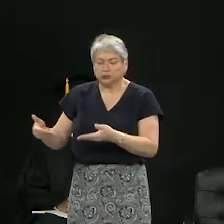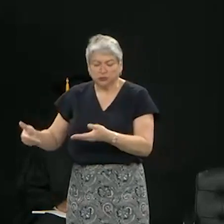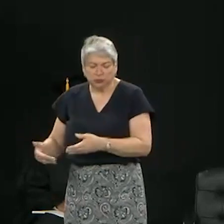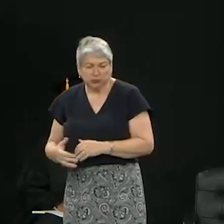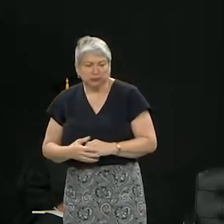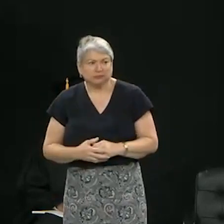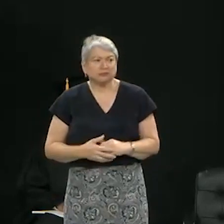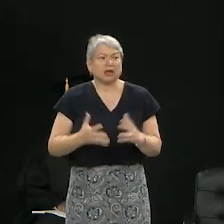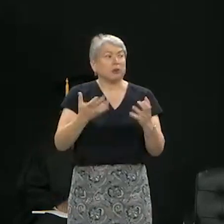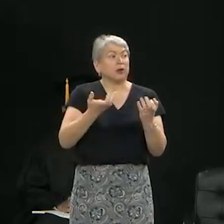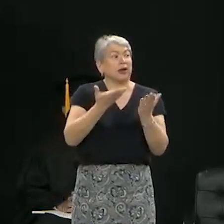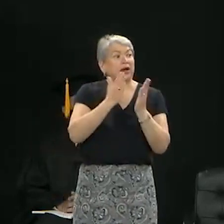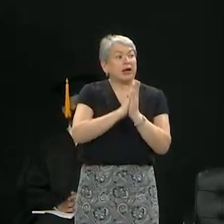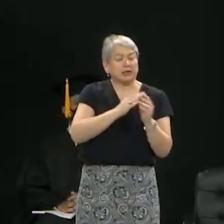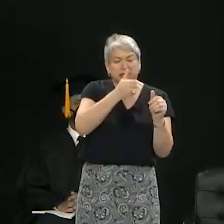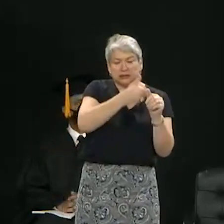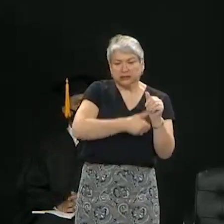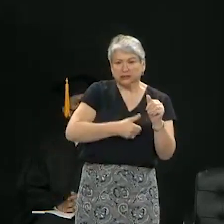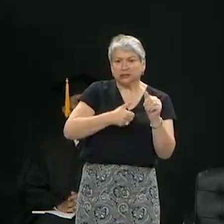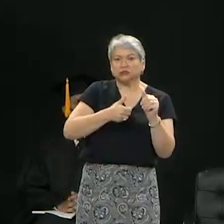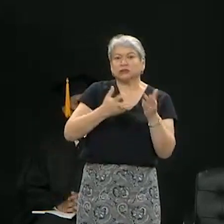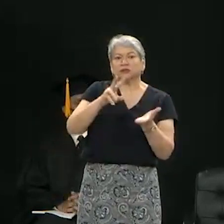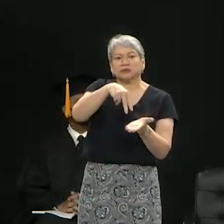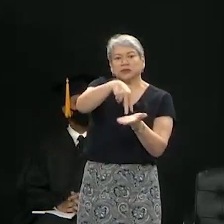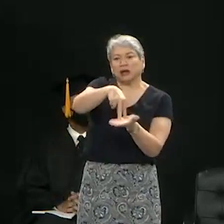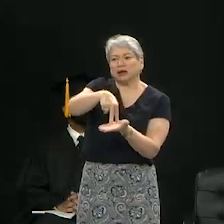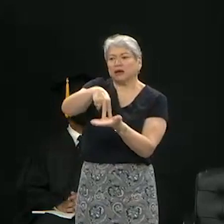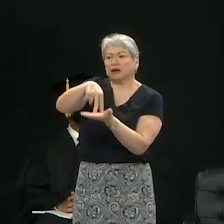I would ask that each person stand and remain standing,